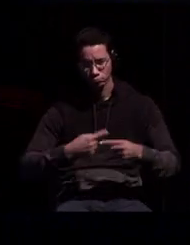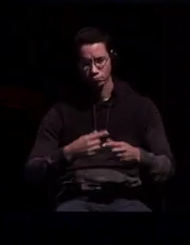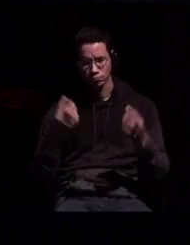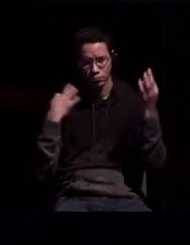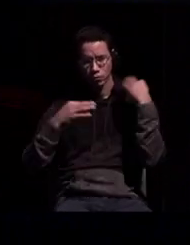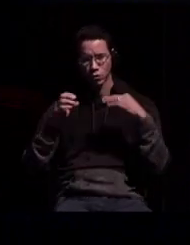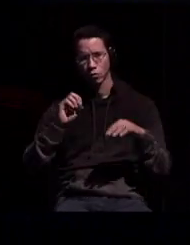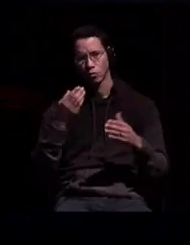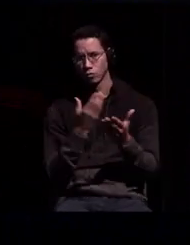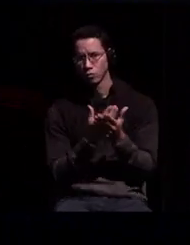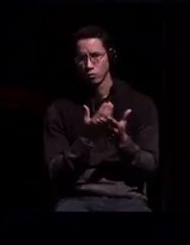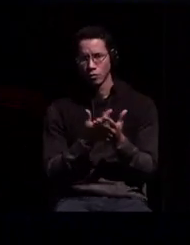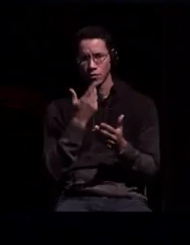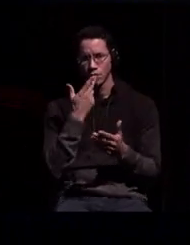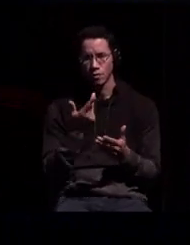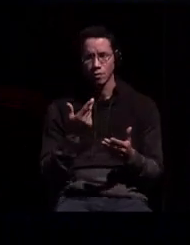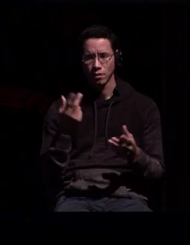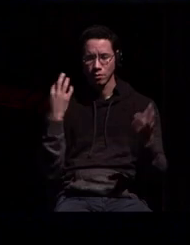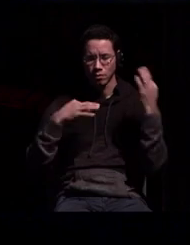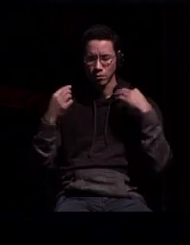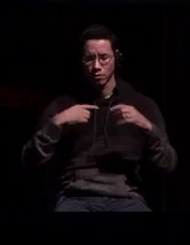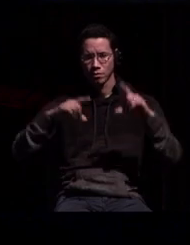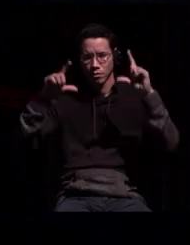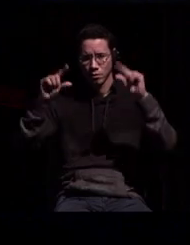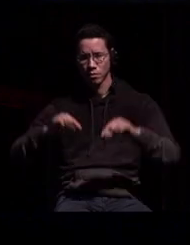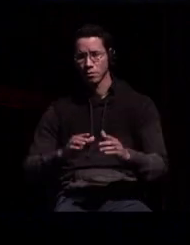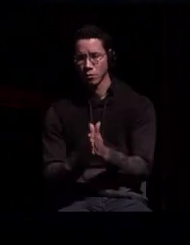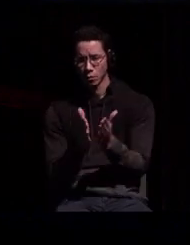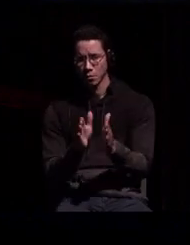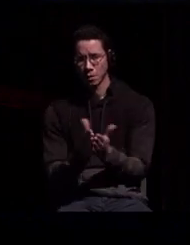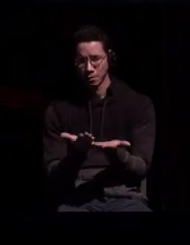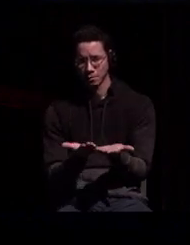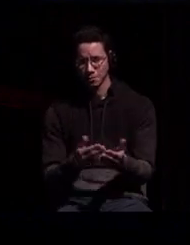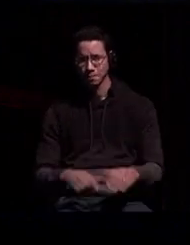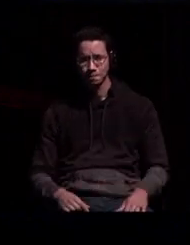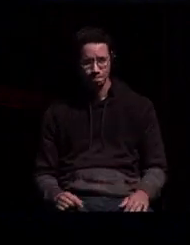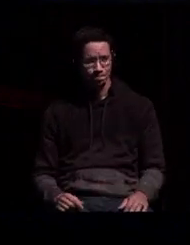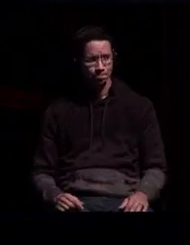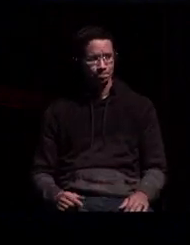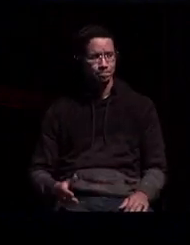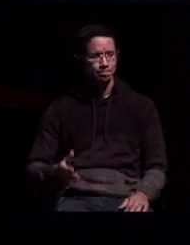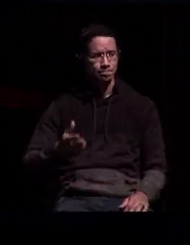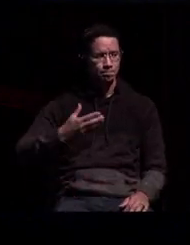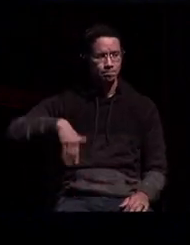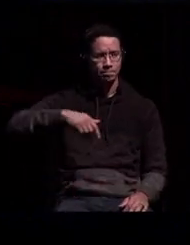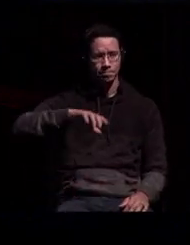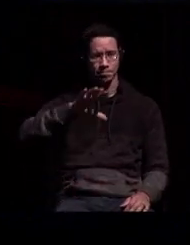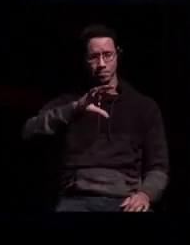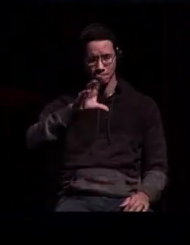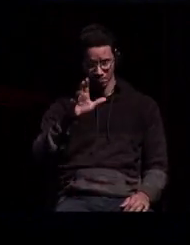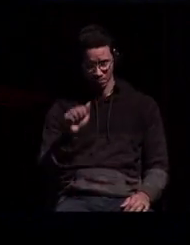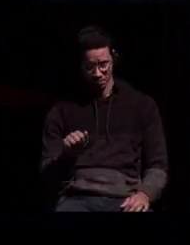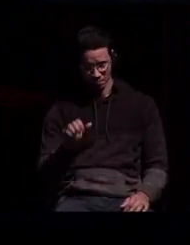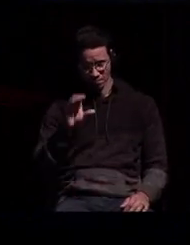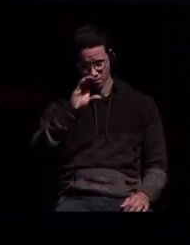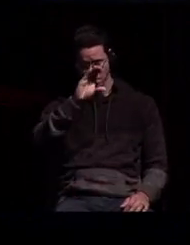poverty. This makes sense in our region, Latin America. Tourism arrived in our countries as the panacea